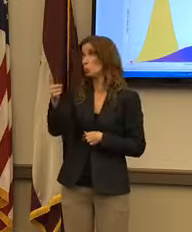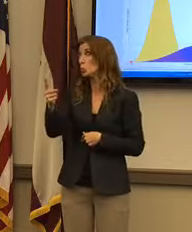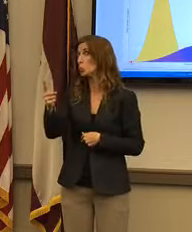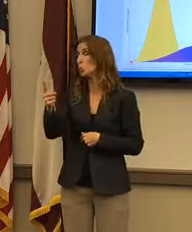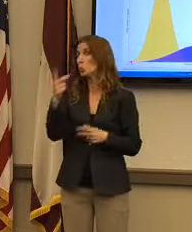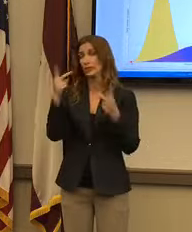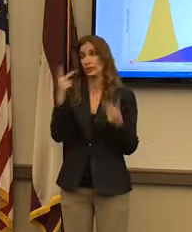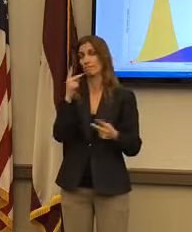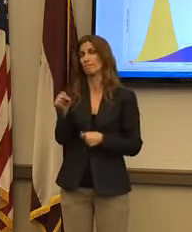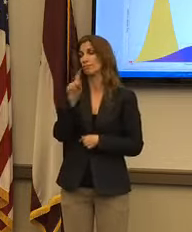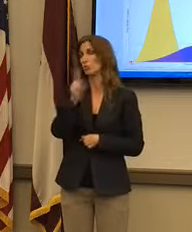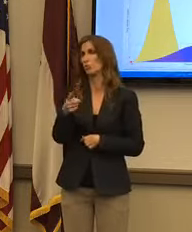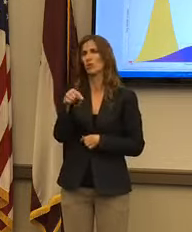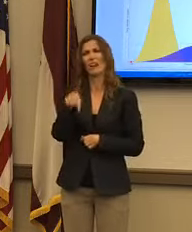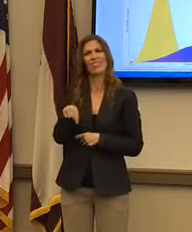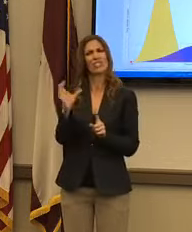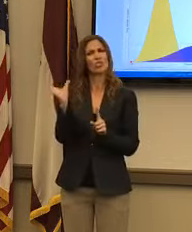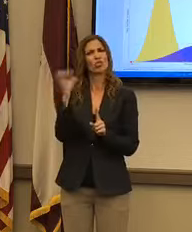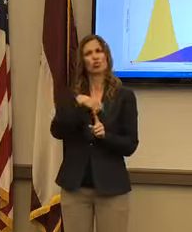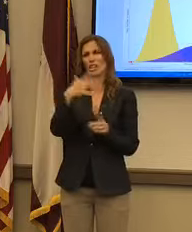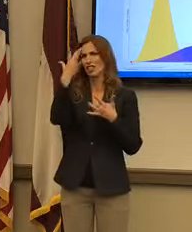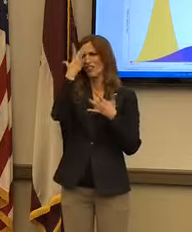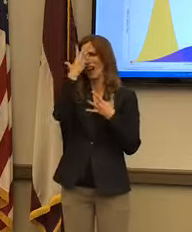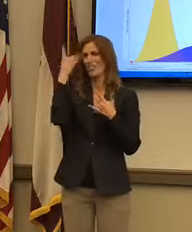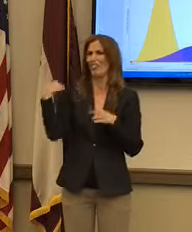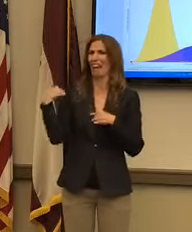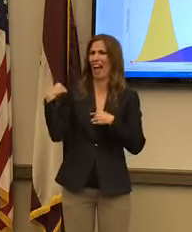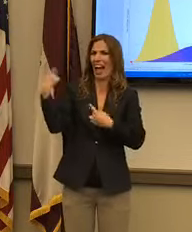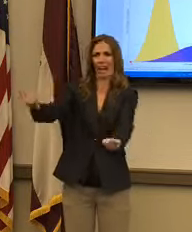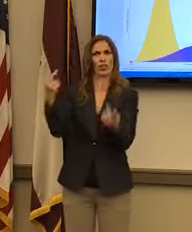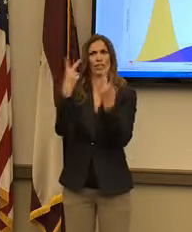this is the strangest virus that I think any of us have ever seen I've never in